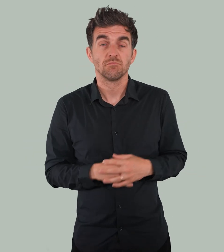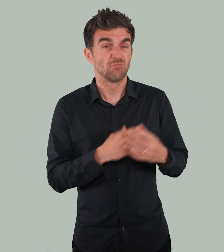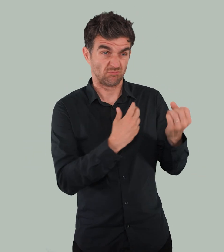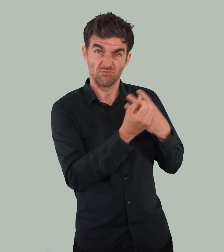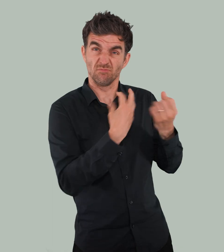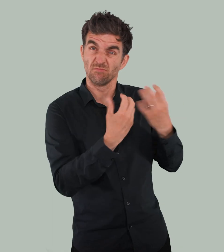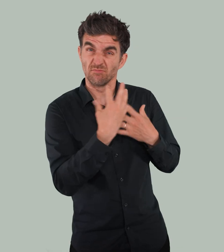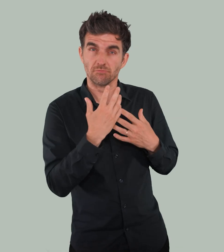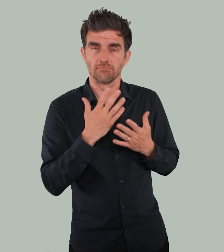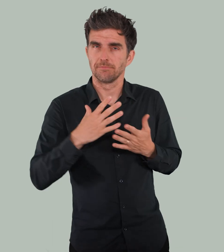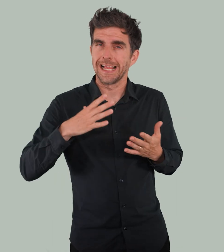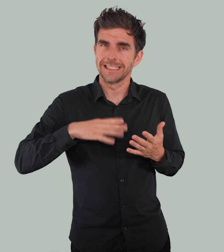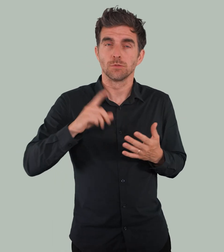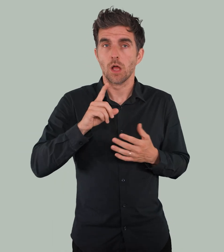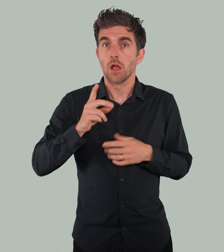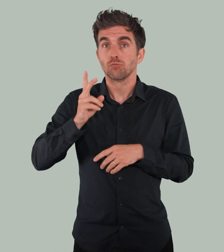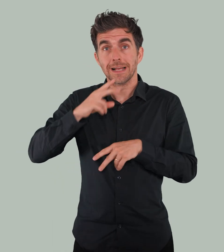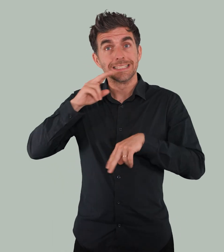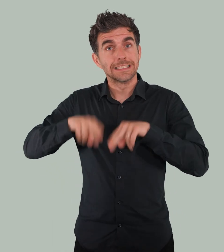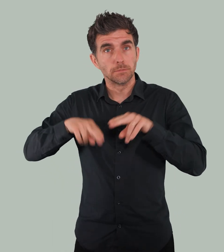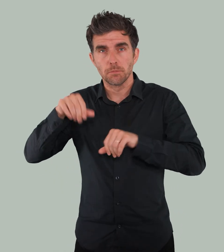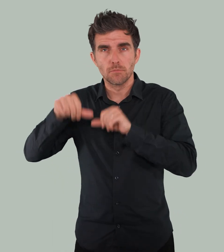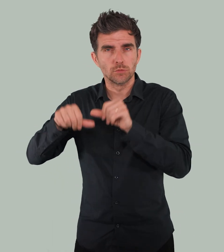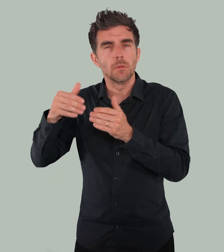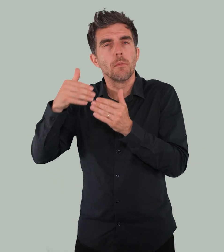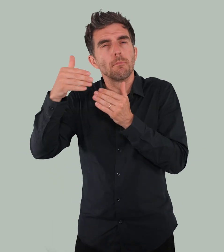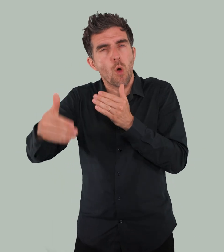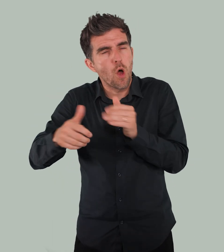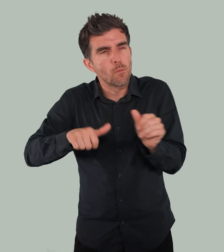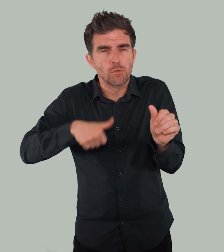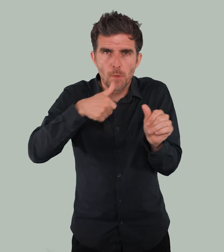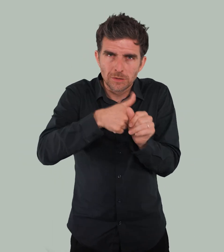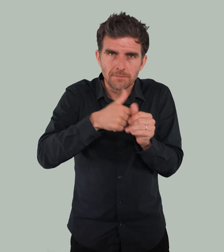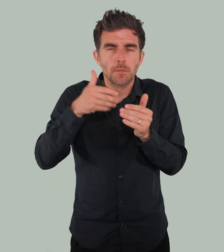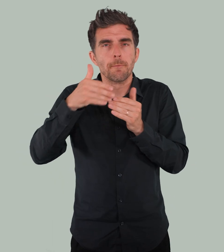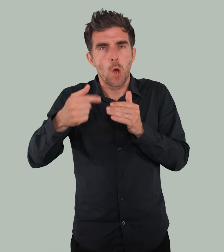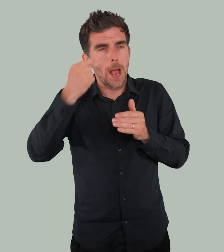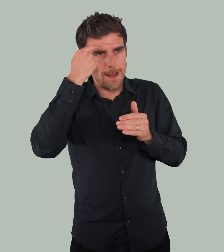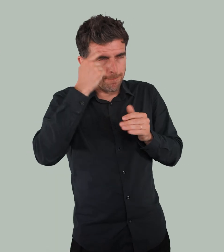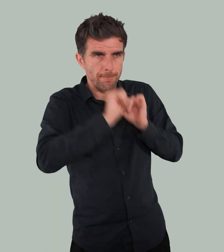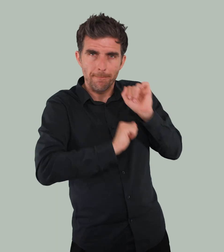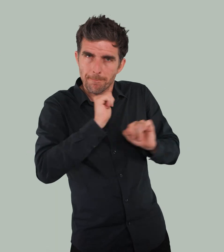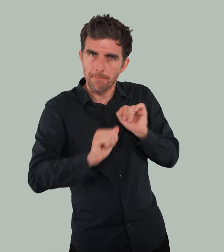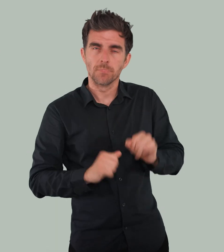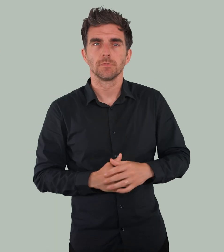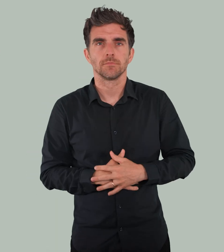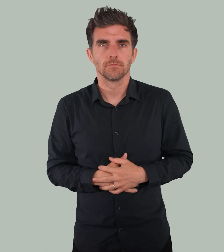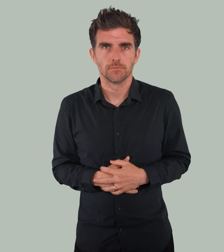Respondents describe the need for reassessment processes to be more supportive and proportionate.